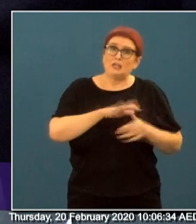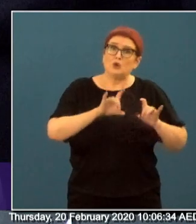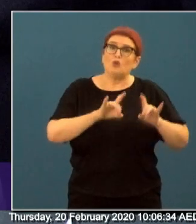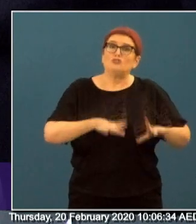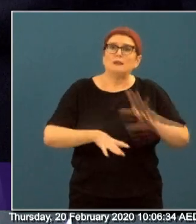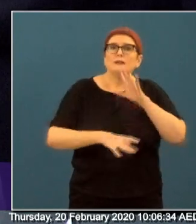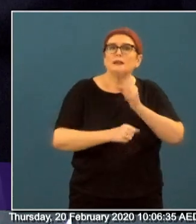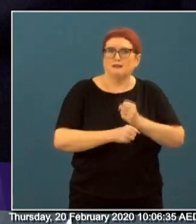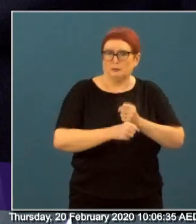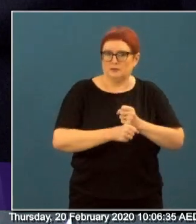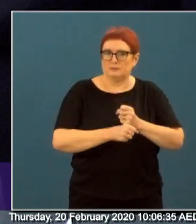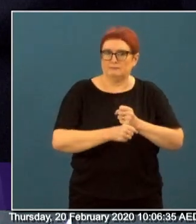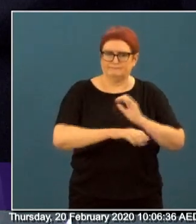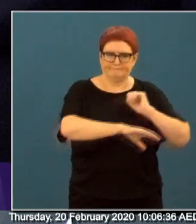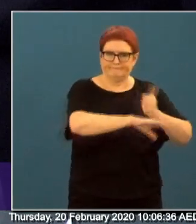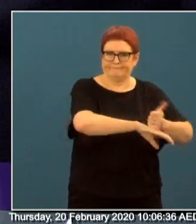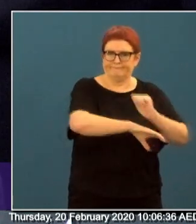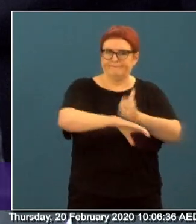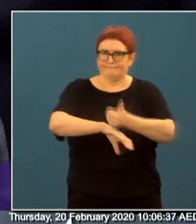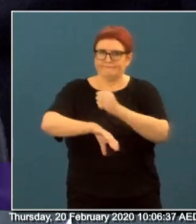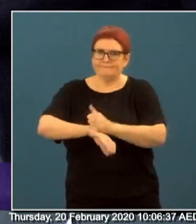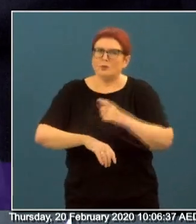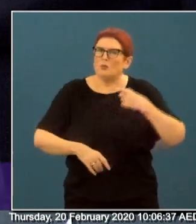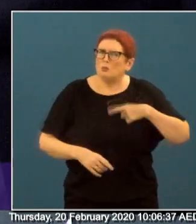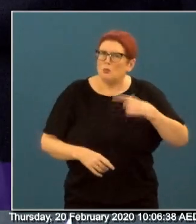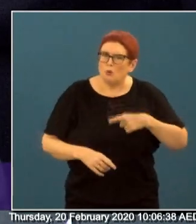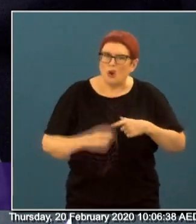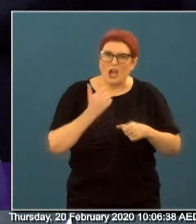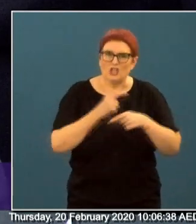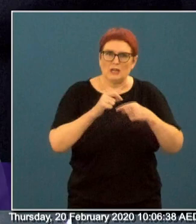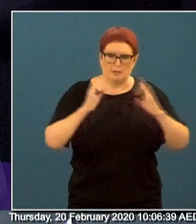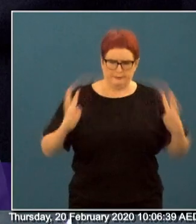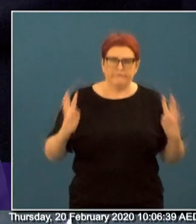to bring general practitioners together in functional relationship,